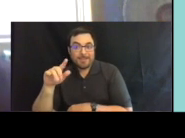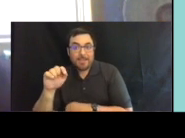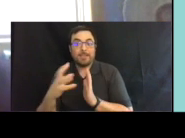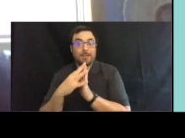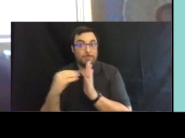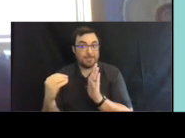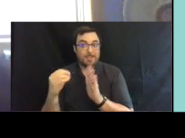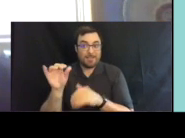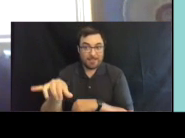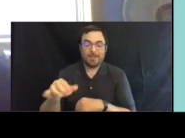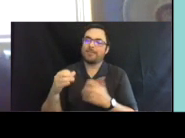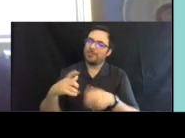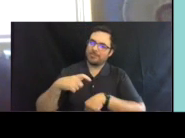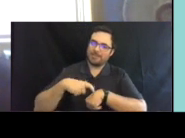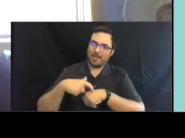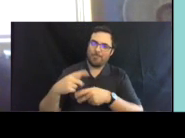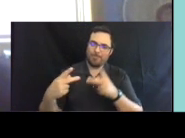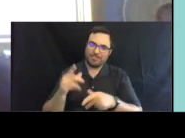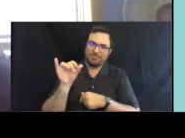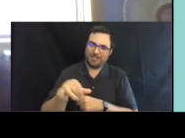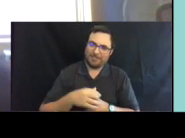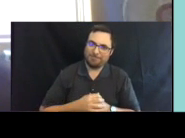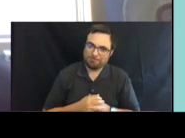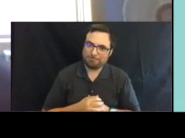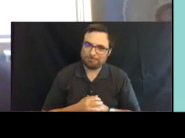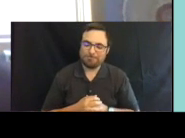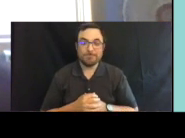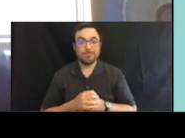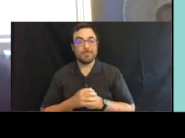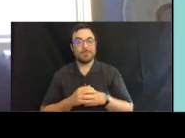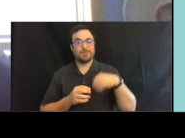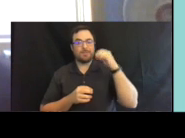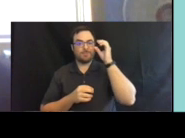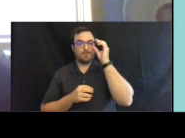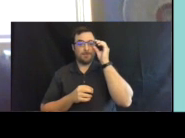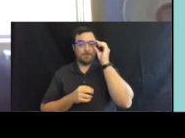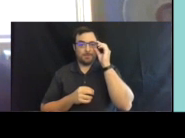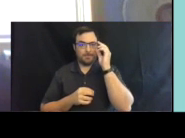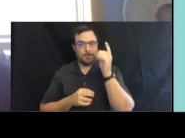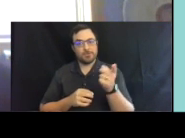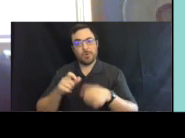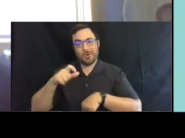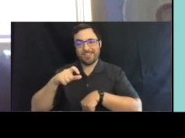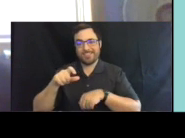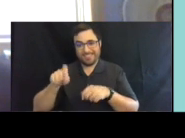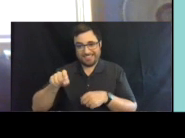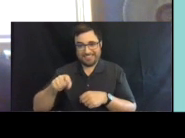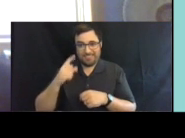There's a time and a place for it. And it would be... the need for bottom-up skill building, it would be